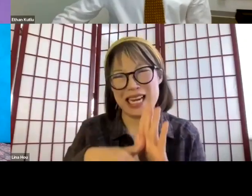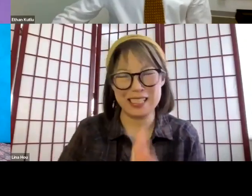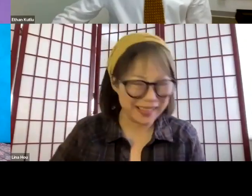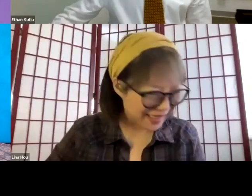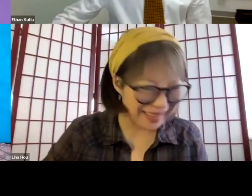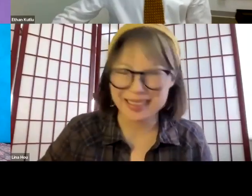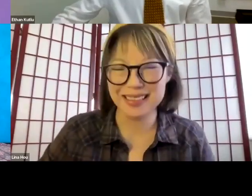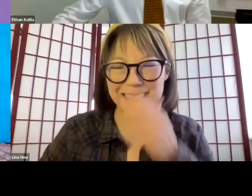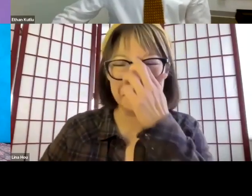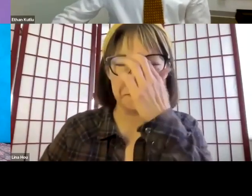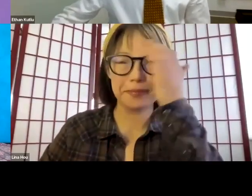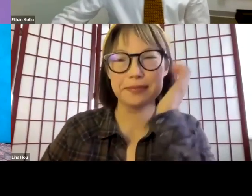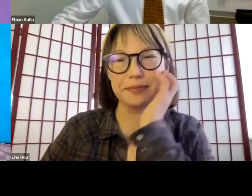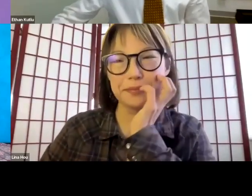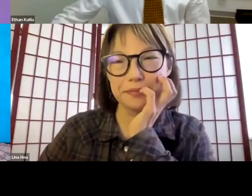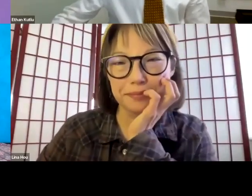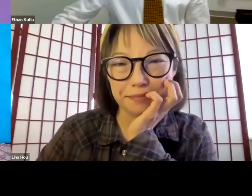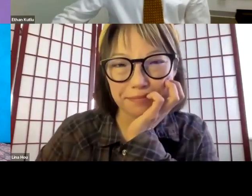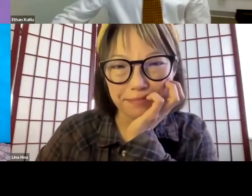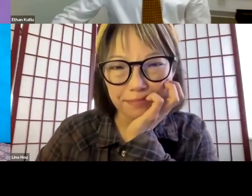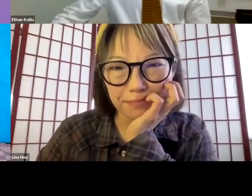And, you know, I'll have to email you a more in-depth answer later, if I may.